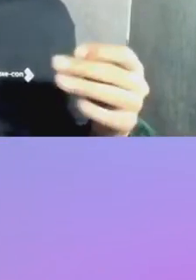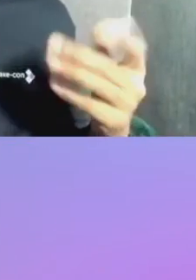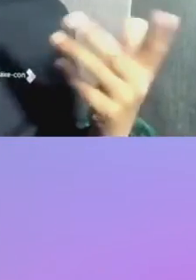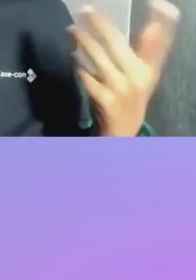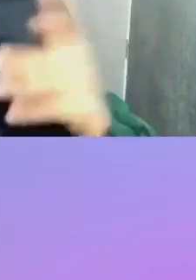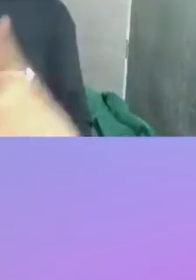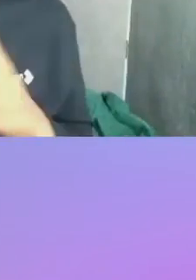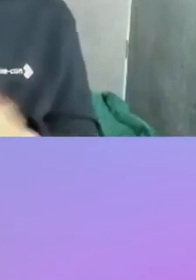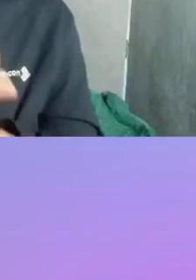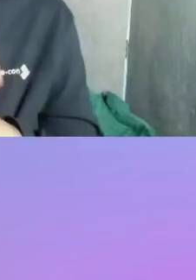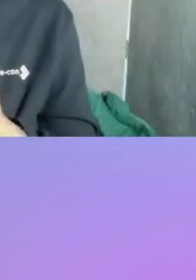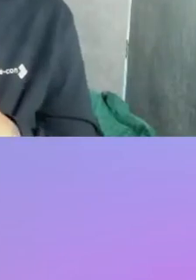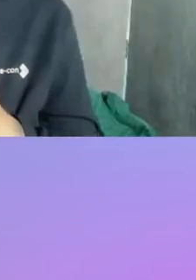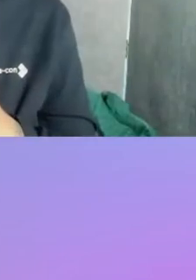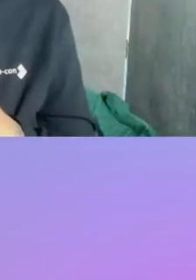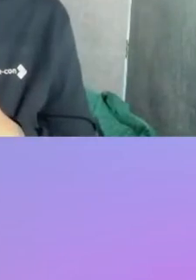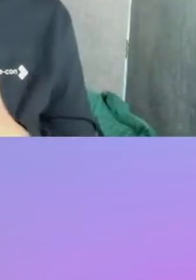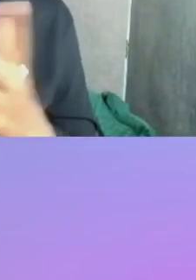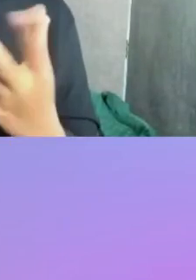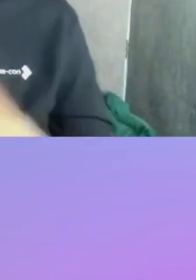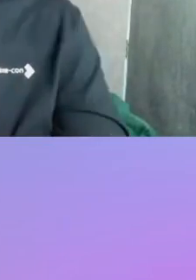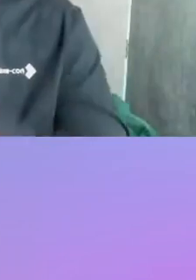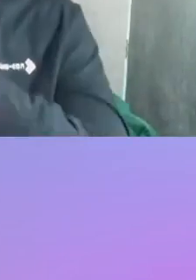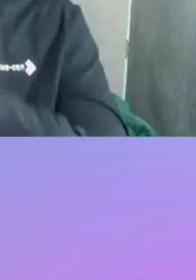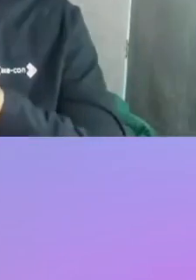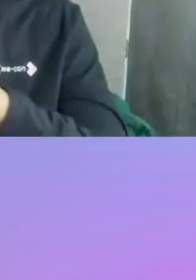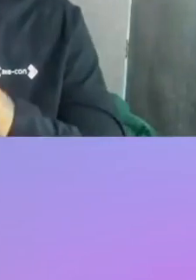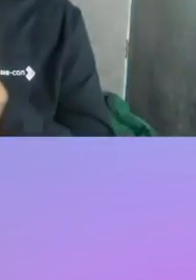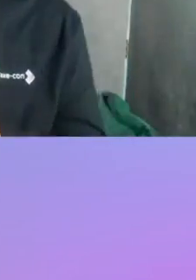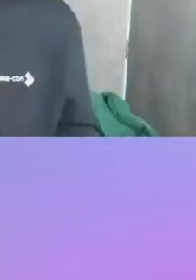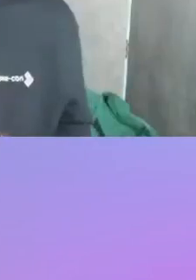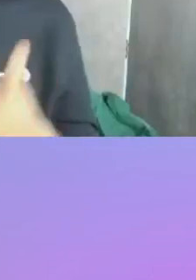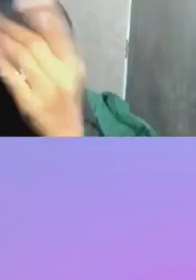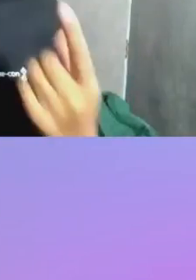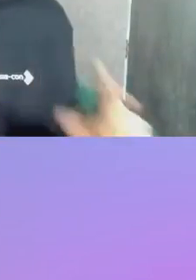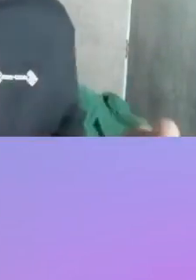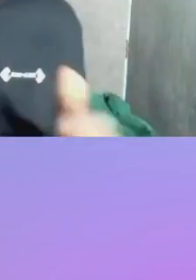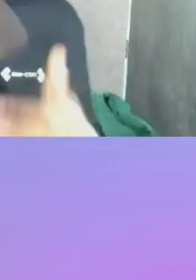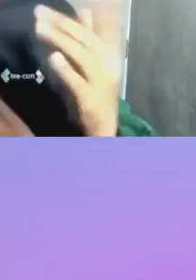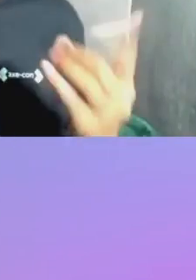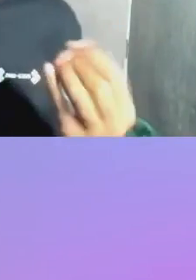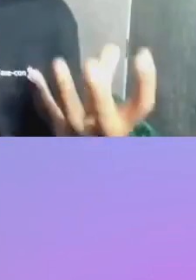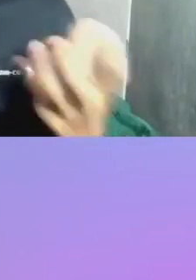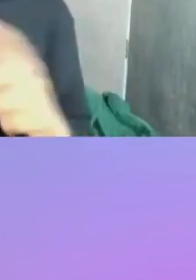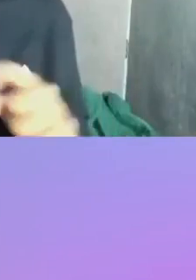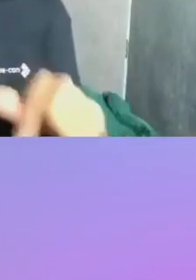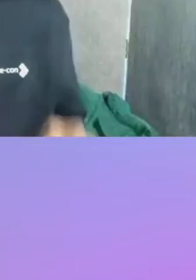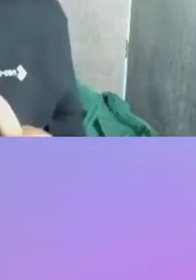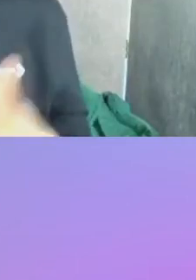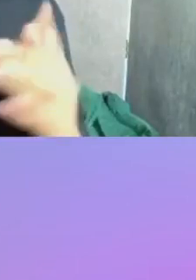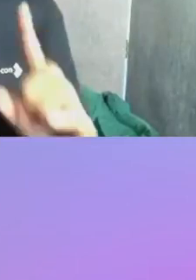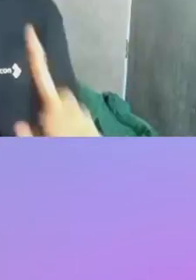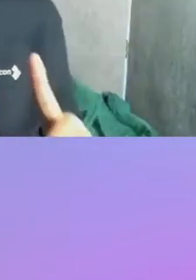him when he does that. So a couple questions. We will keep going